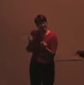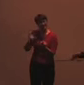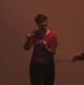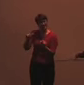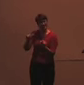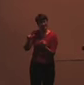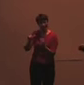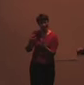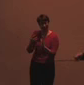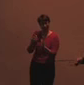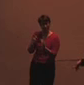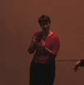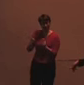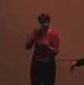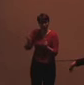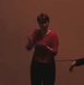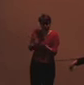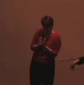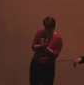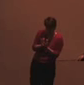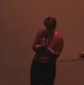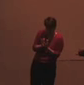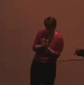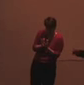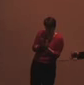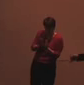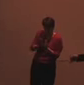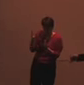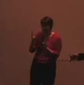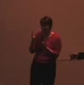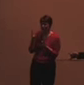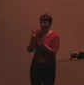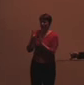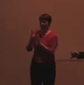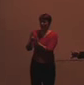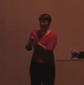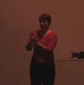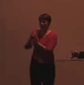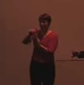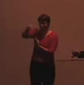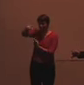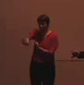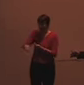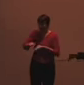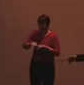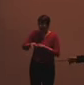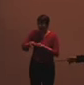Then you go down to the street. Then street is 2.4-meter wide.